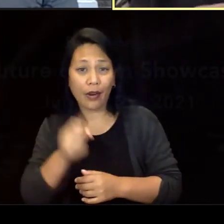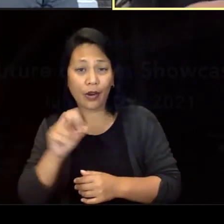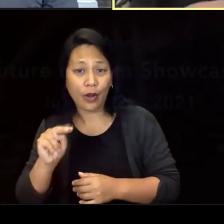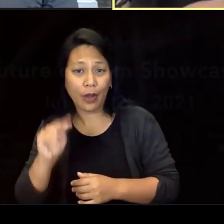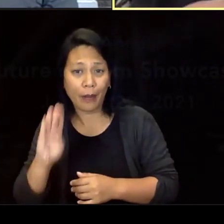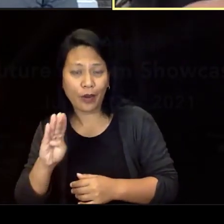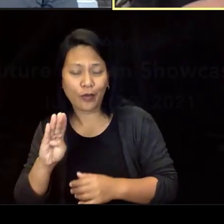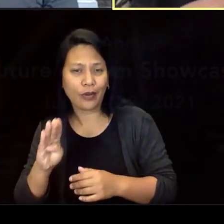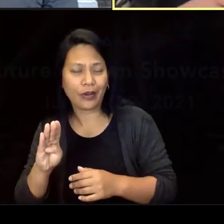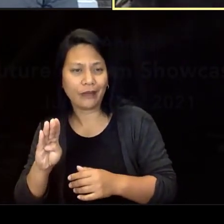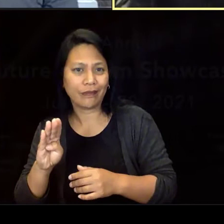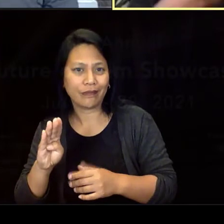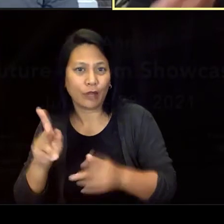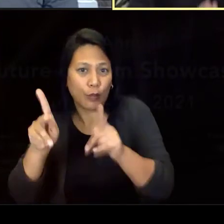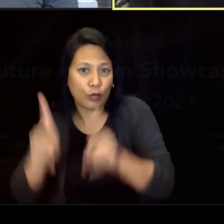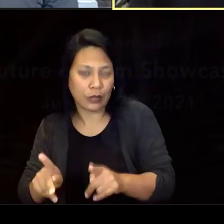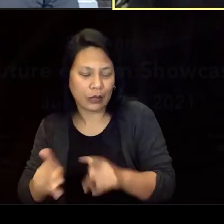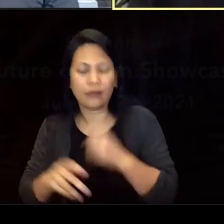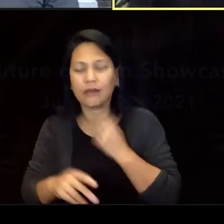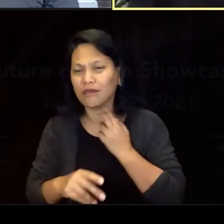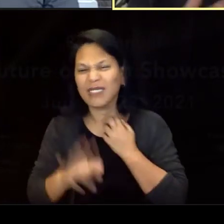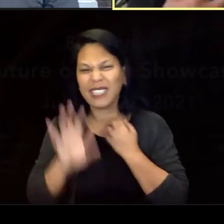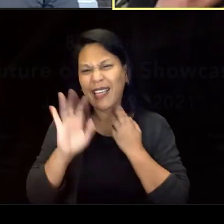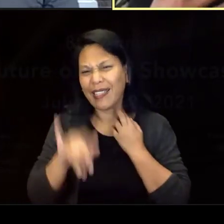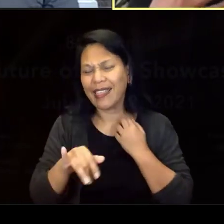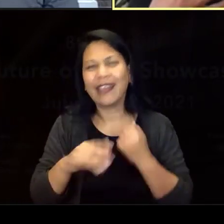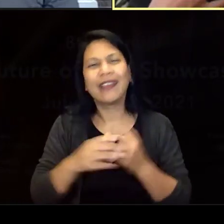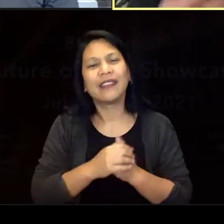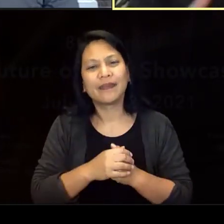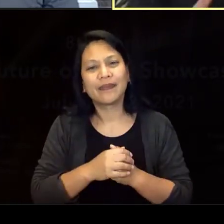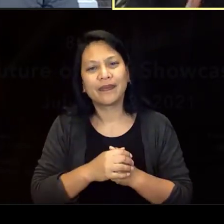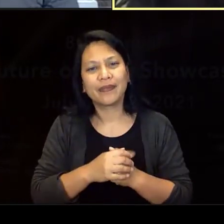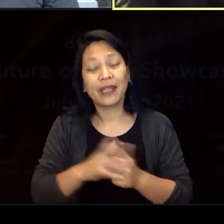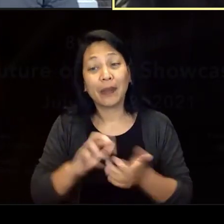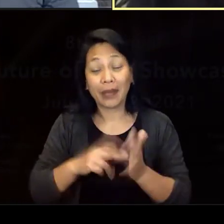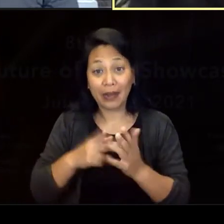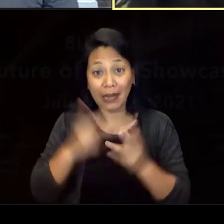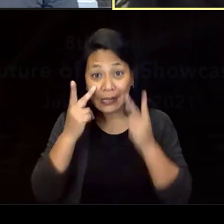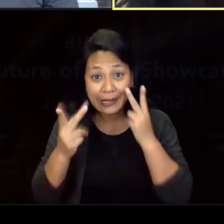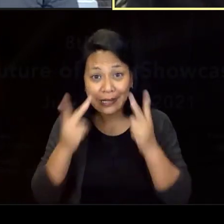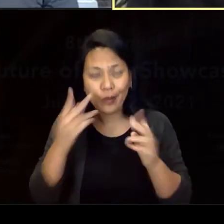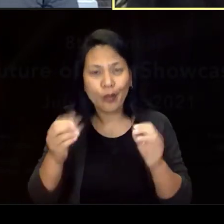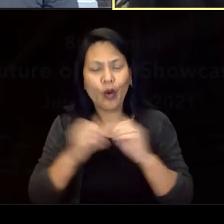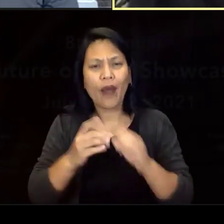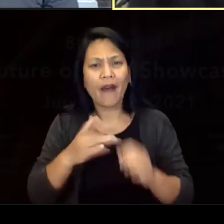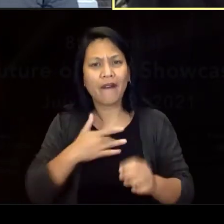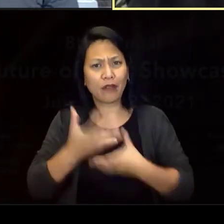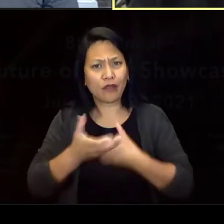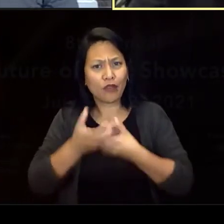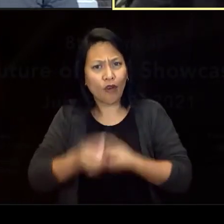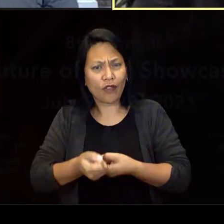And so those kinds of things actually got me confident enough to say like, Hey actually, yeah, like these